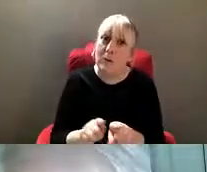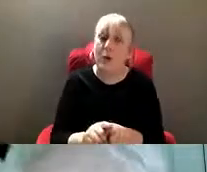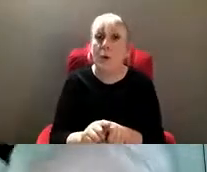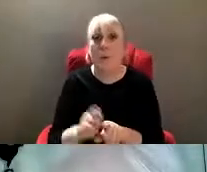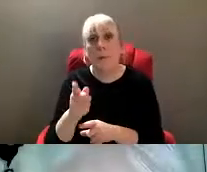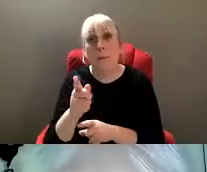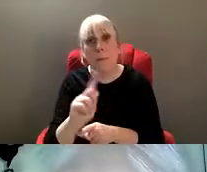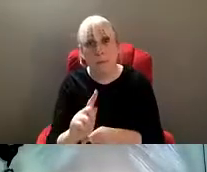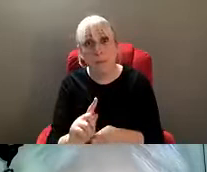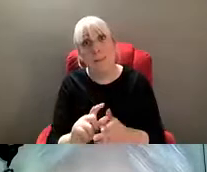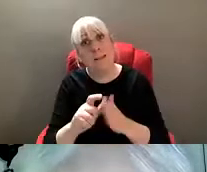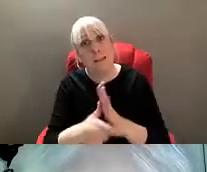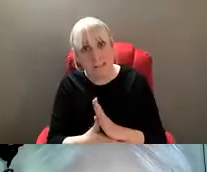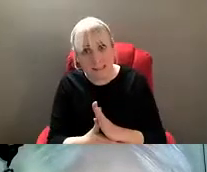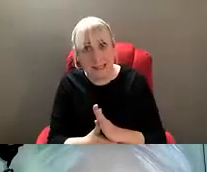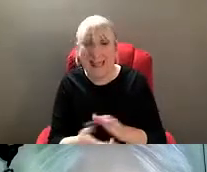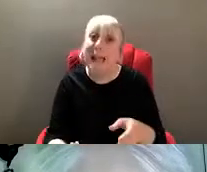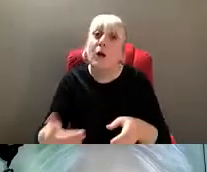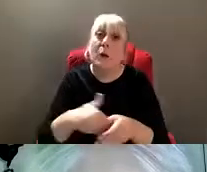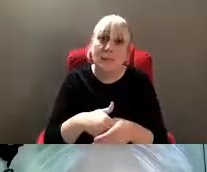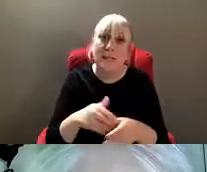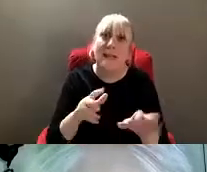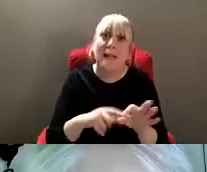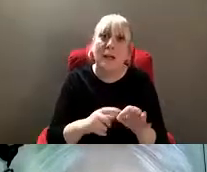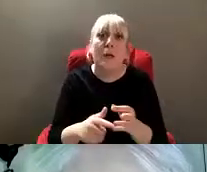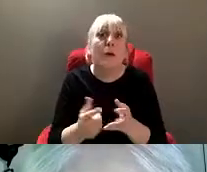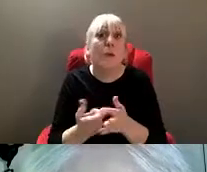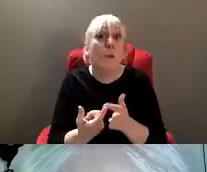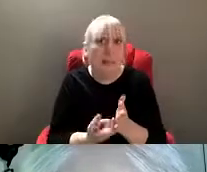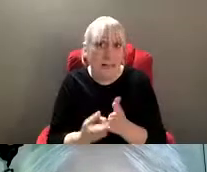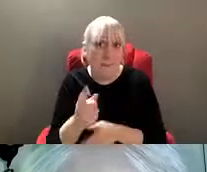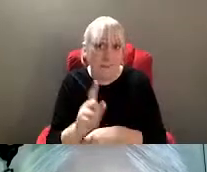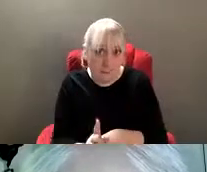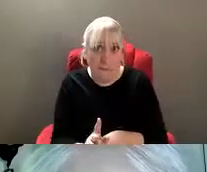people as well because i'm queer in in nature and in the countryside because when we talk about